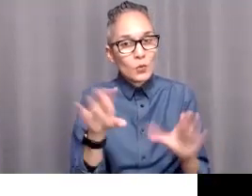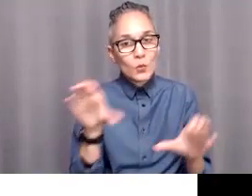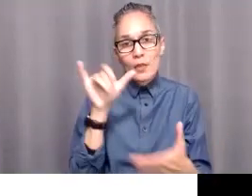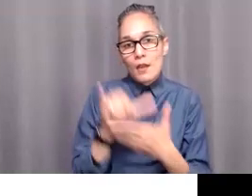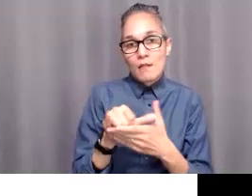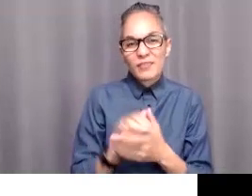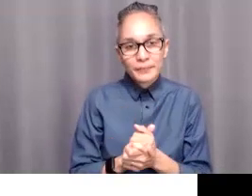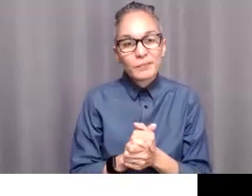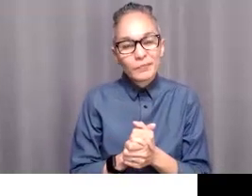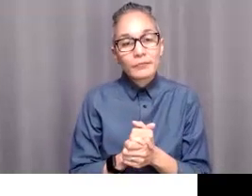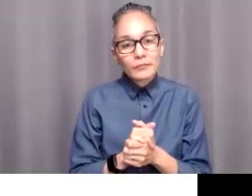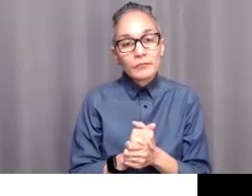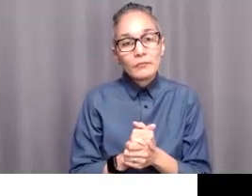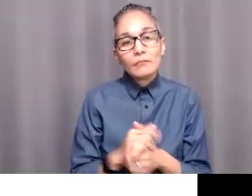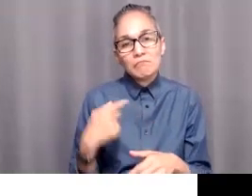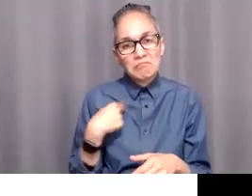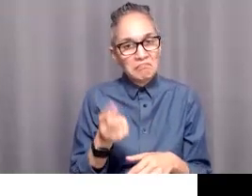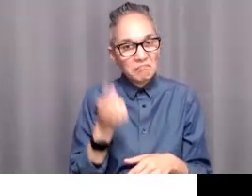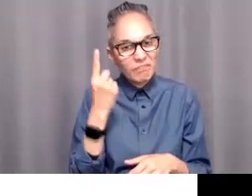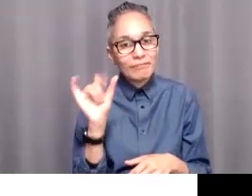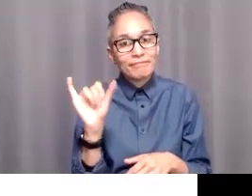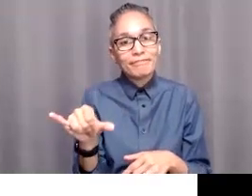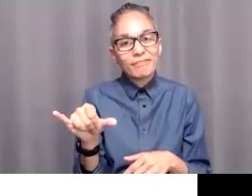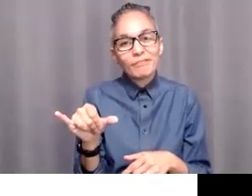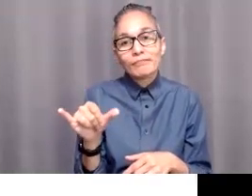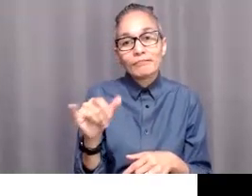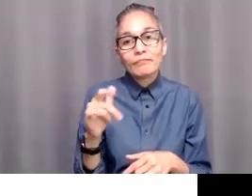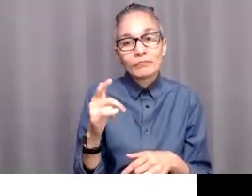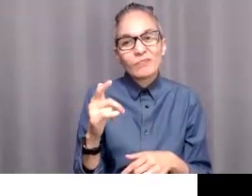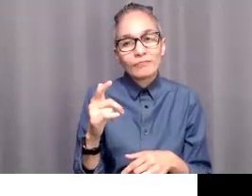But I do understand that, you know, it is difficult